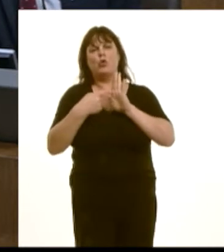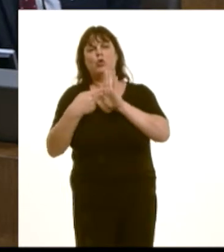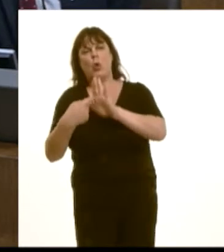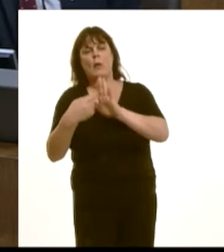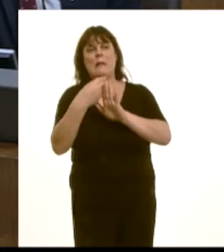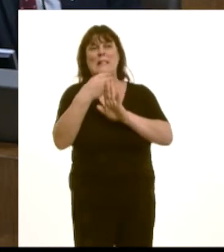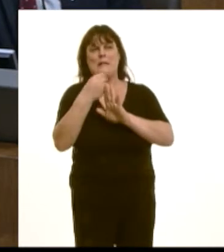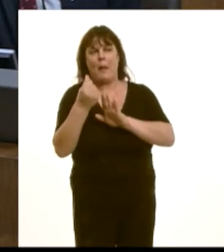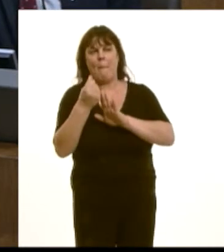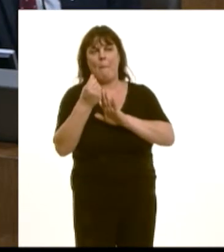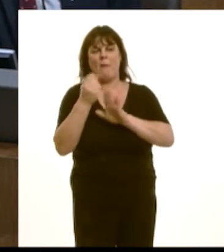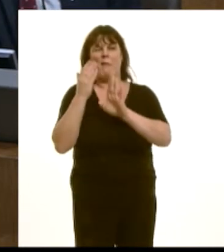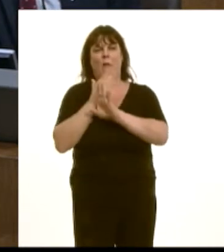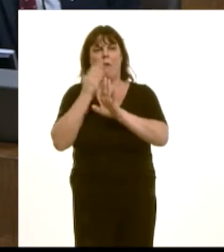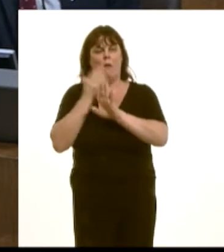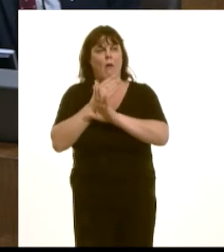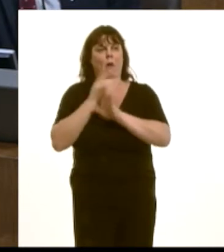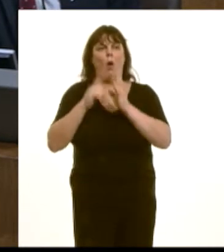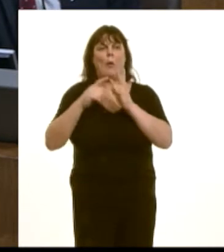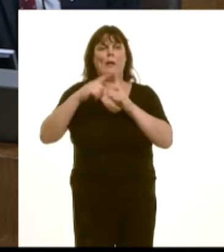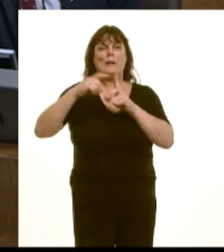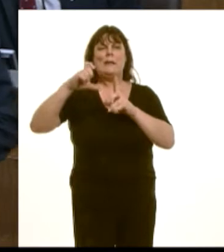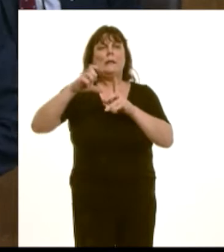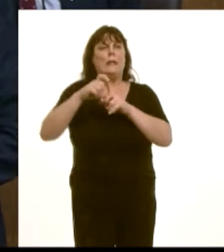review ahead of the general election, which is exactly where it wants to be. You do not